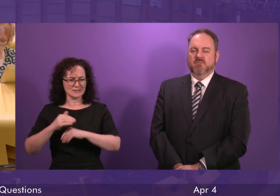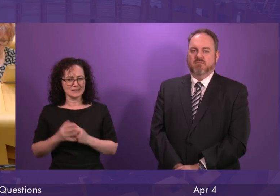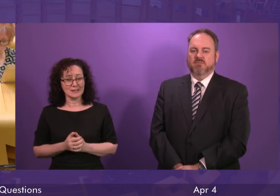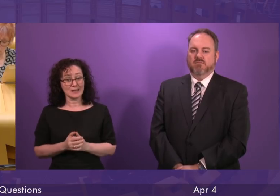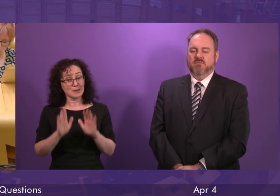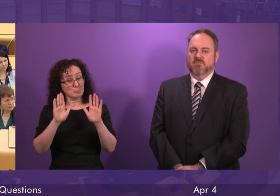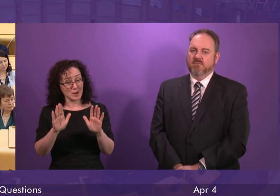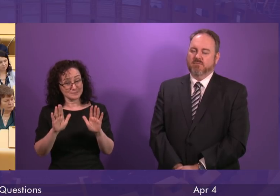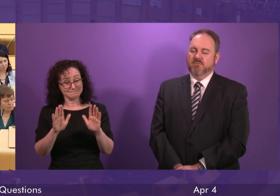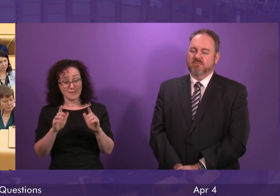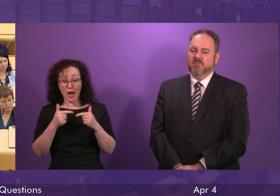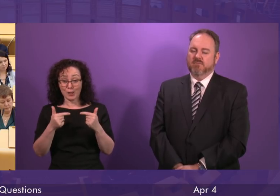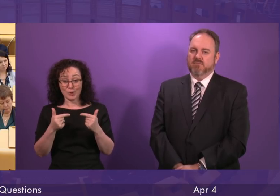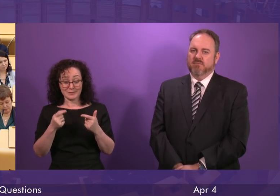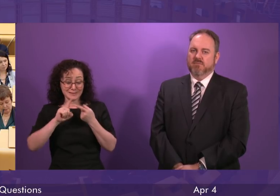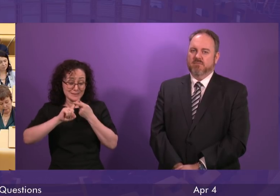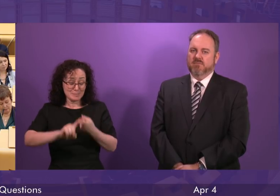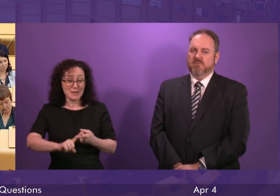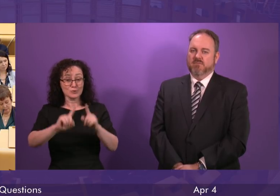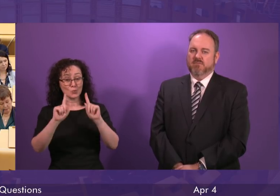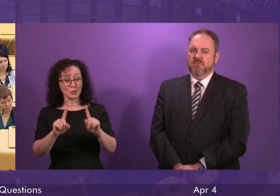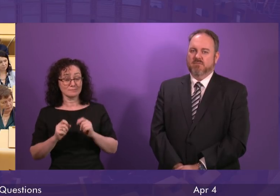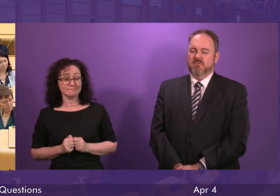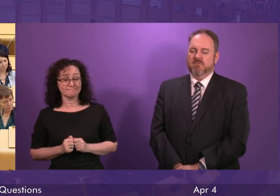in the hands of the UK Government—not just the levers that would allow us to avoid a